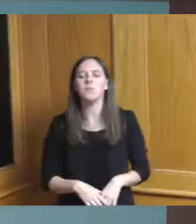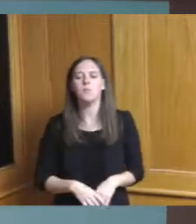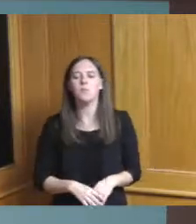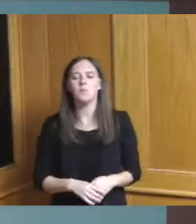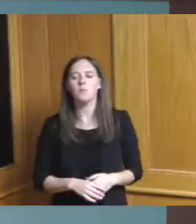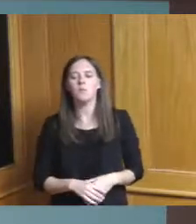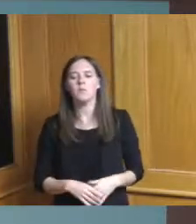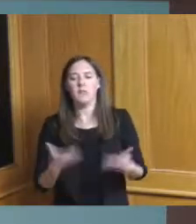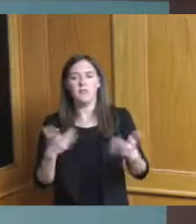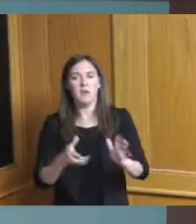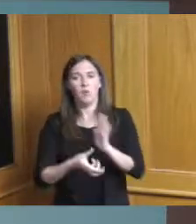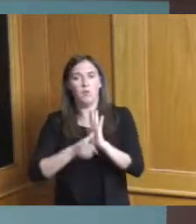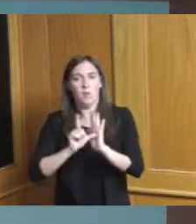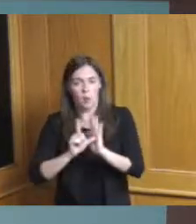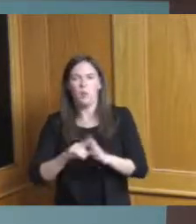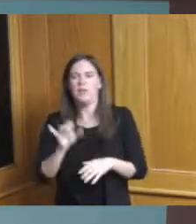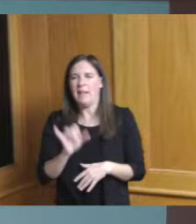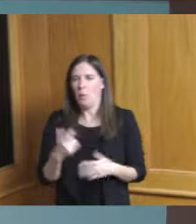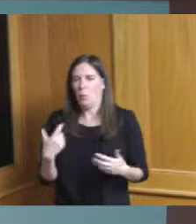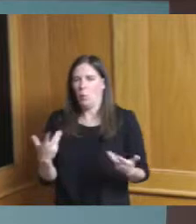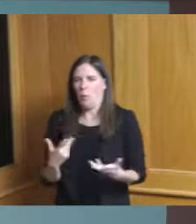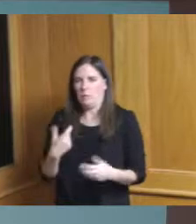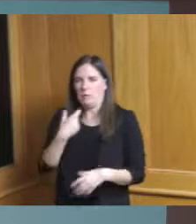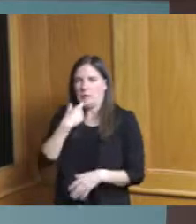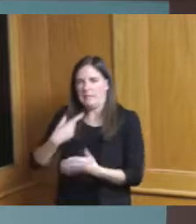we reviewed in addition to the ones that we just discussed we reviewed three agreements